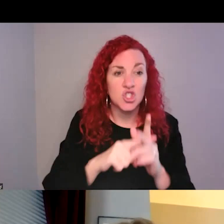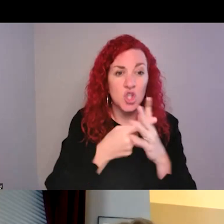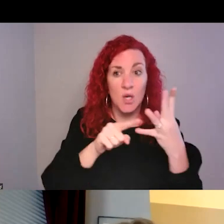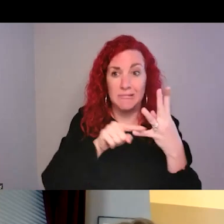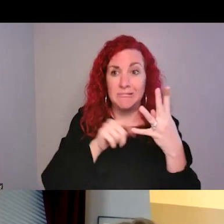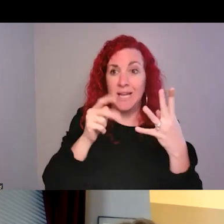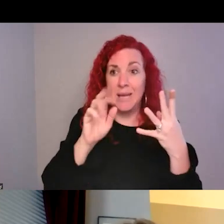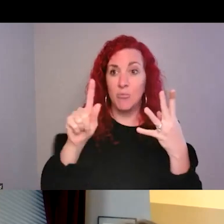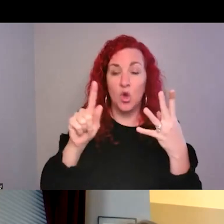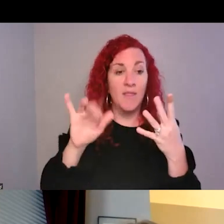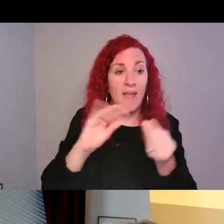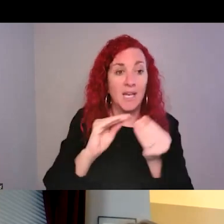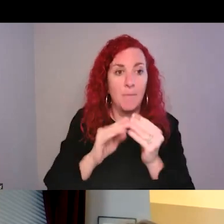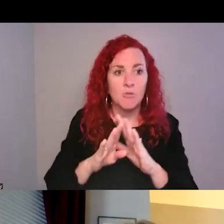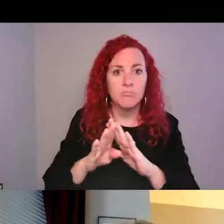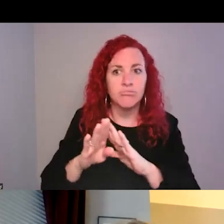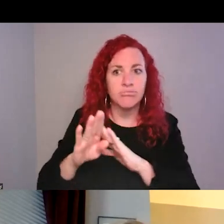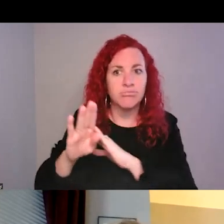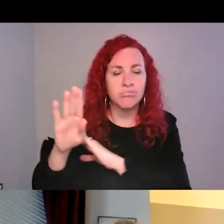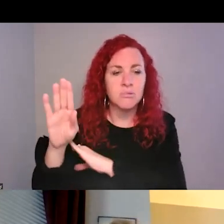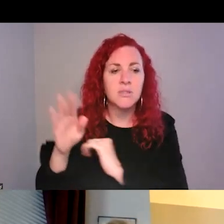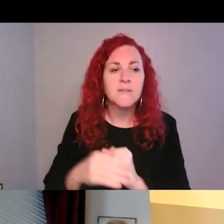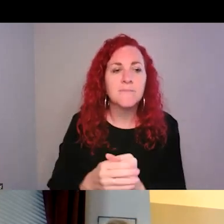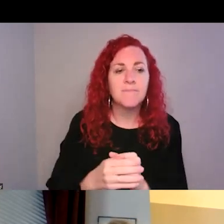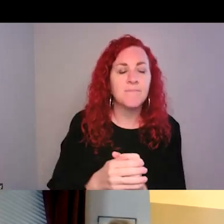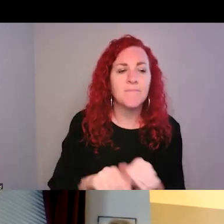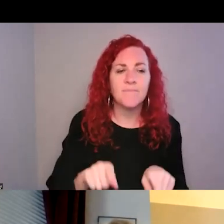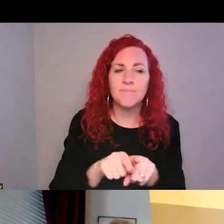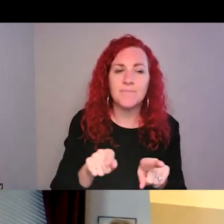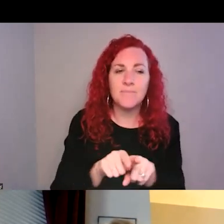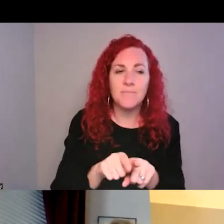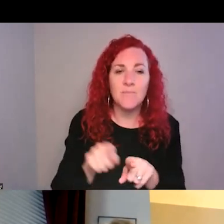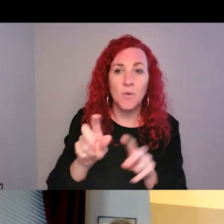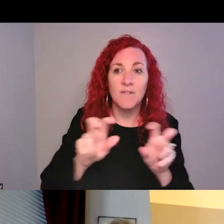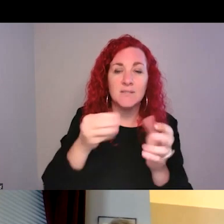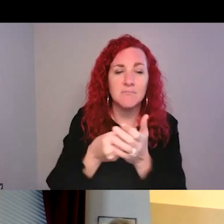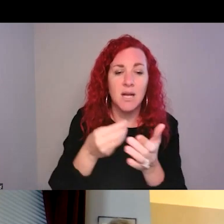WE HAVE INVESTED IN THE MOBILE RESPONSE TEAMS.